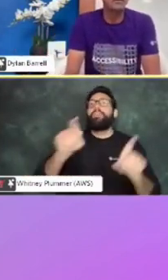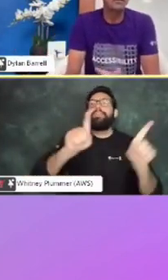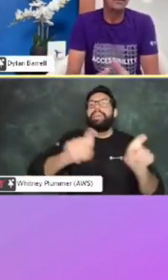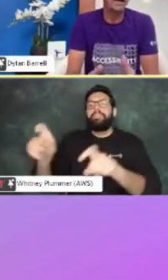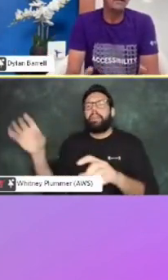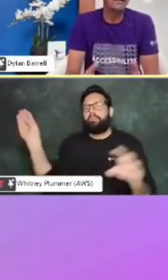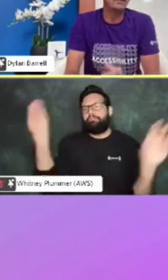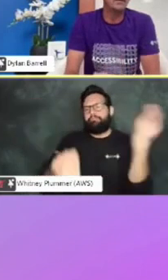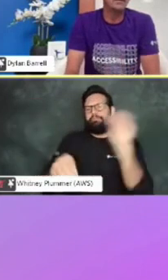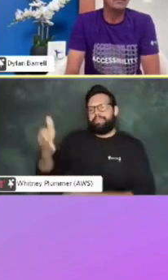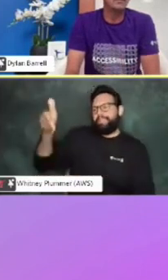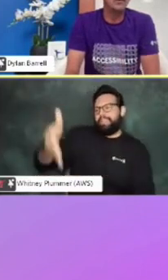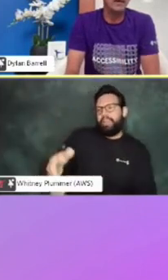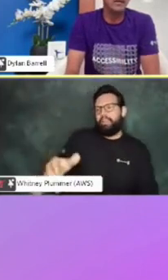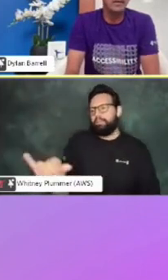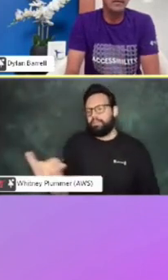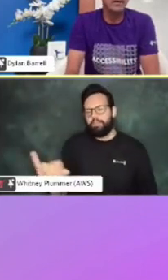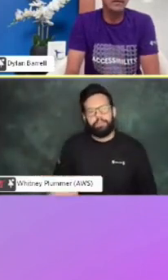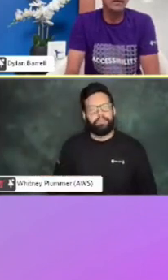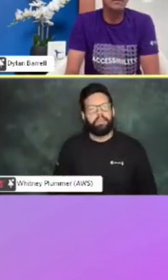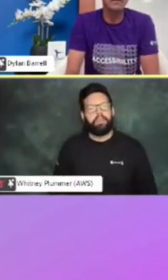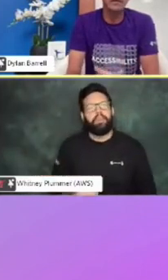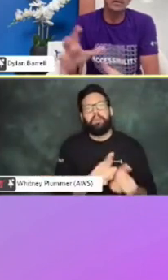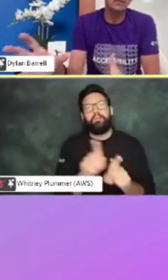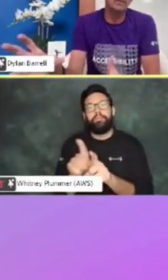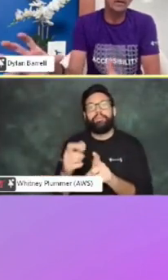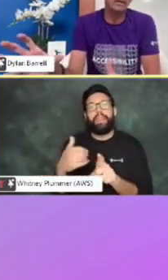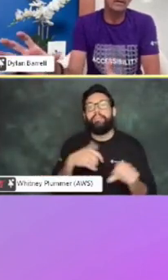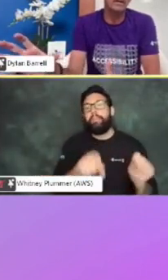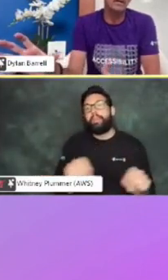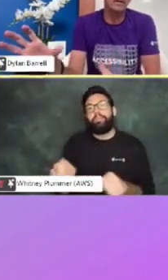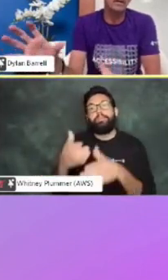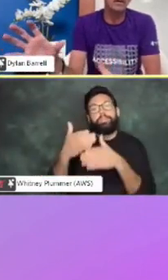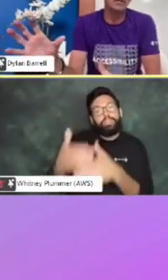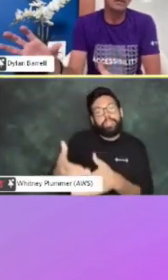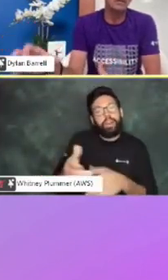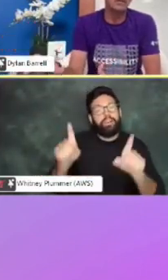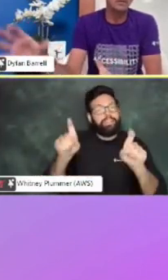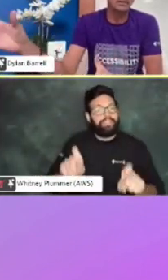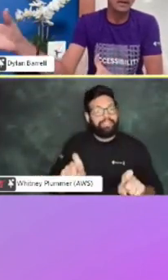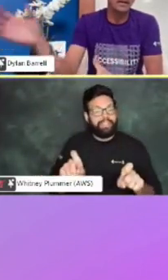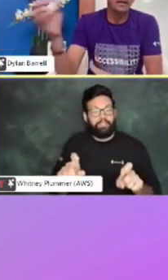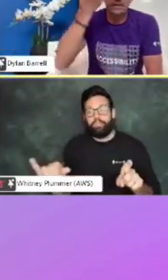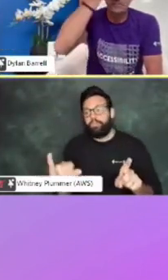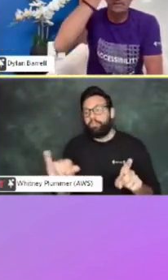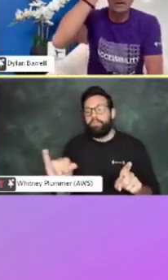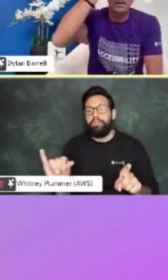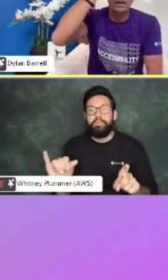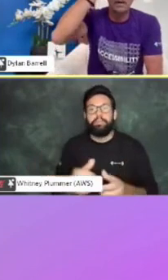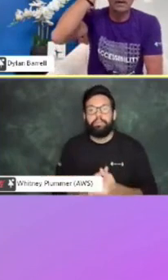We've added the ability to share a test run so that once you've done a test of some sort, you can make that available,